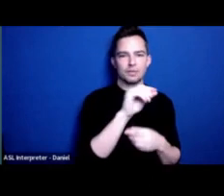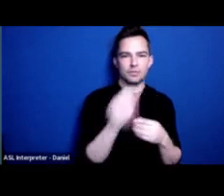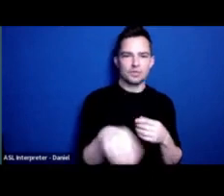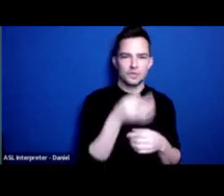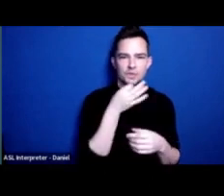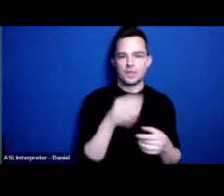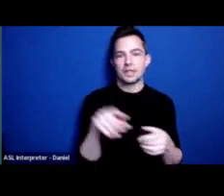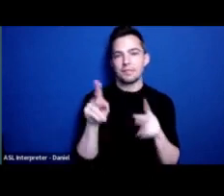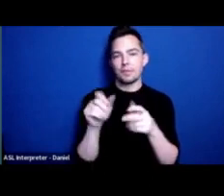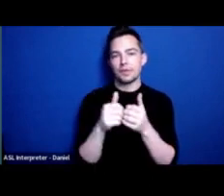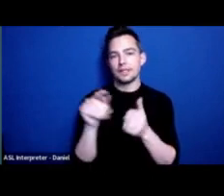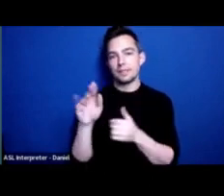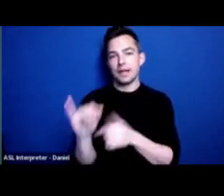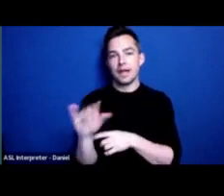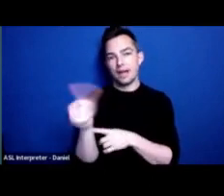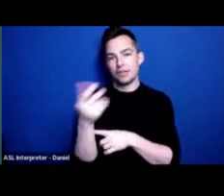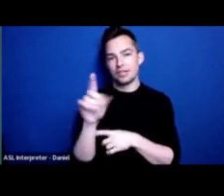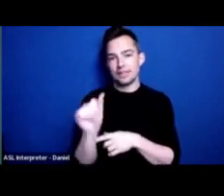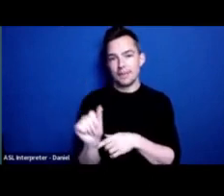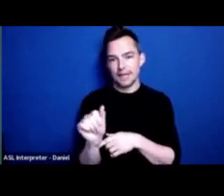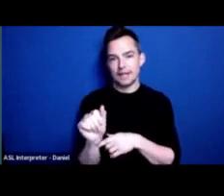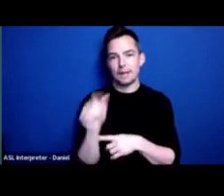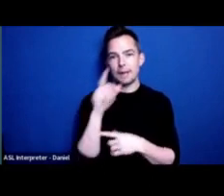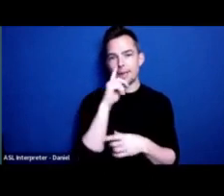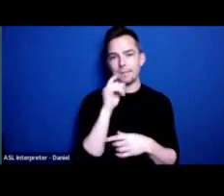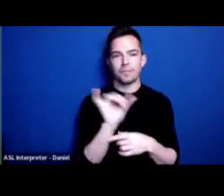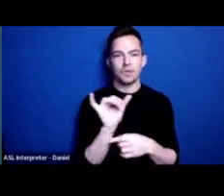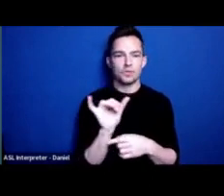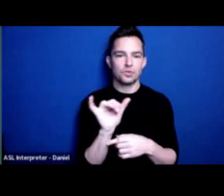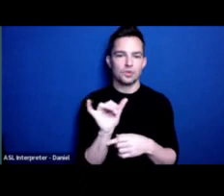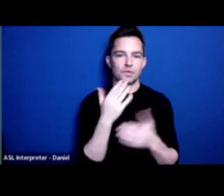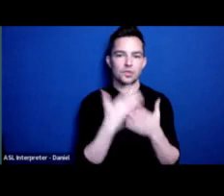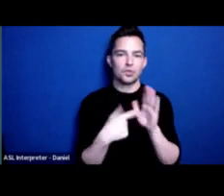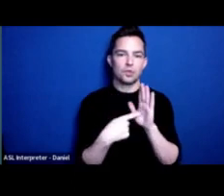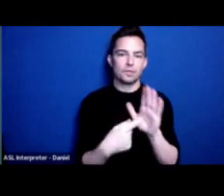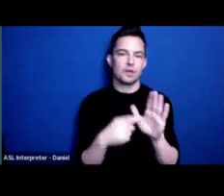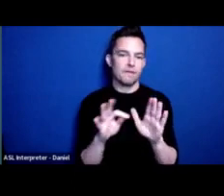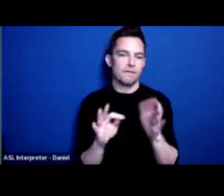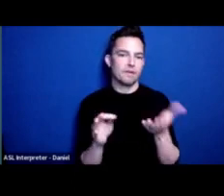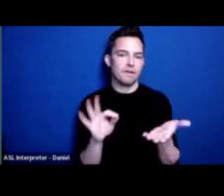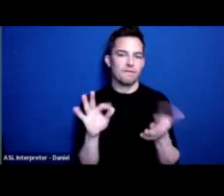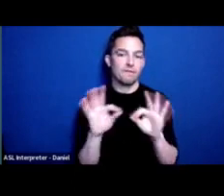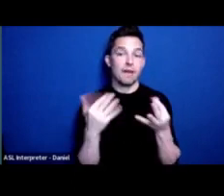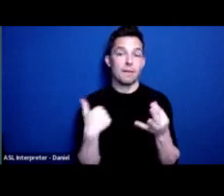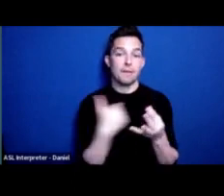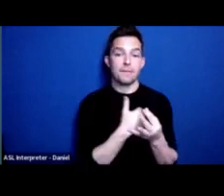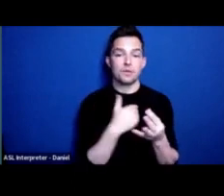TBI or other disability. We also have a good representation of family members, self advocates.